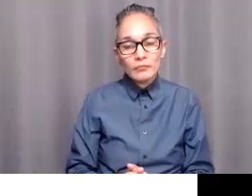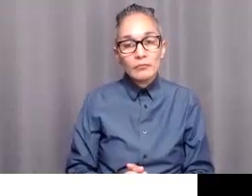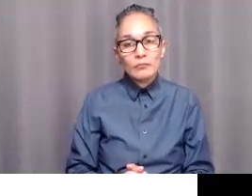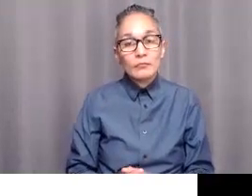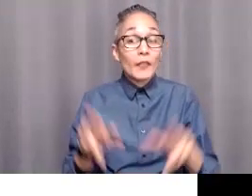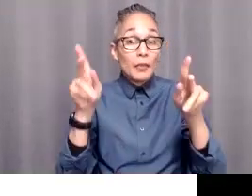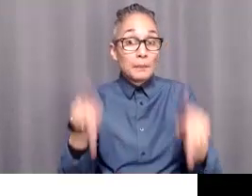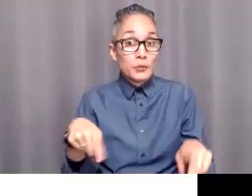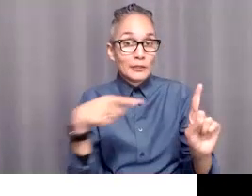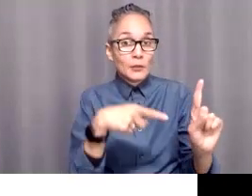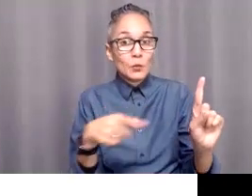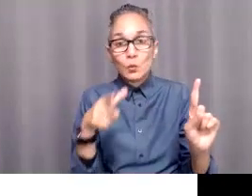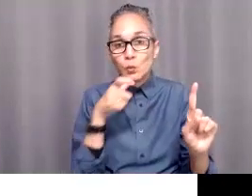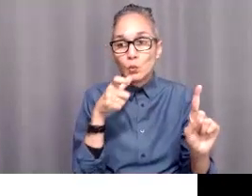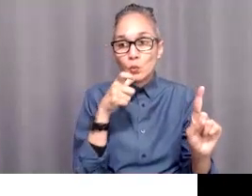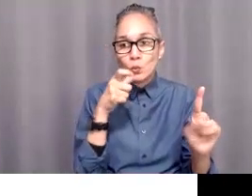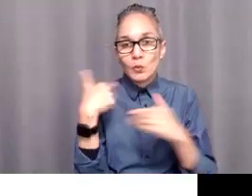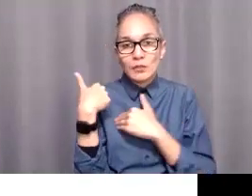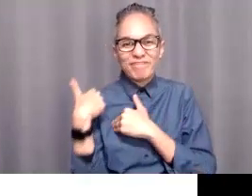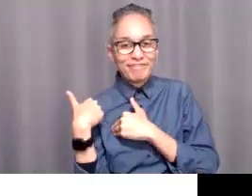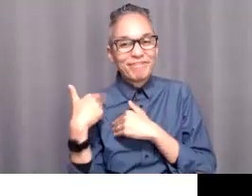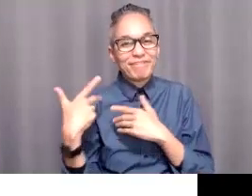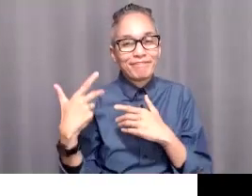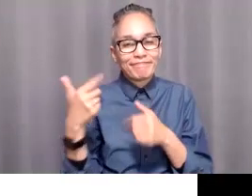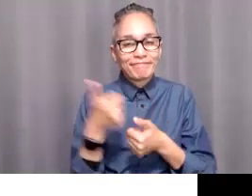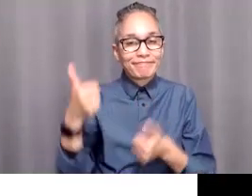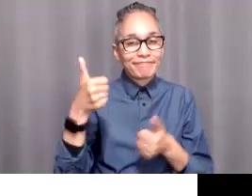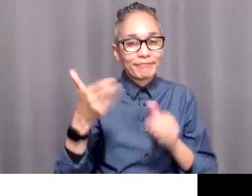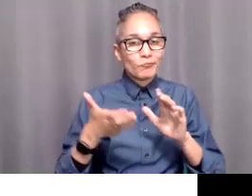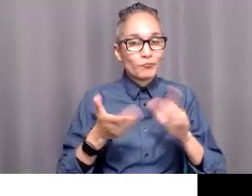of doing our,